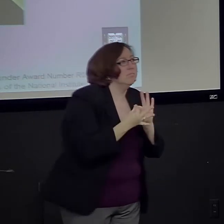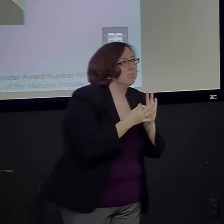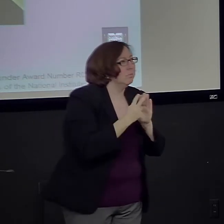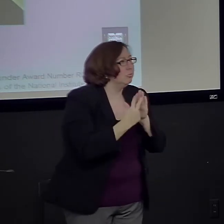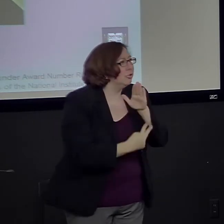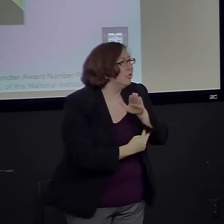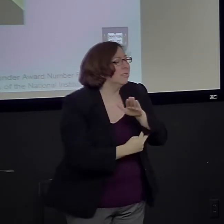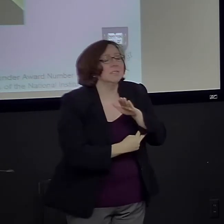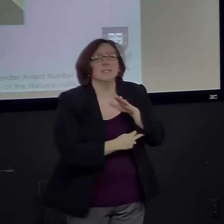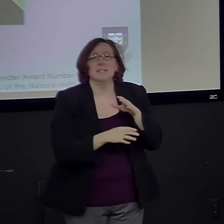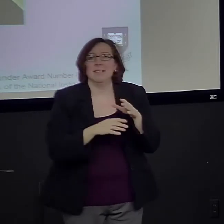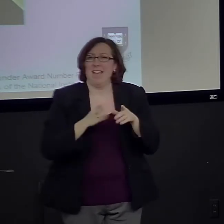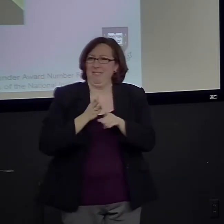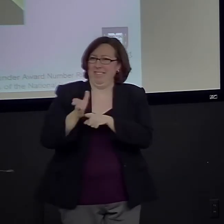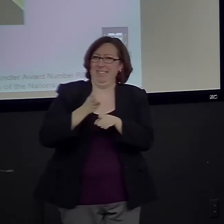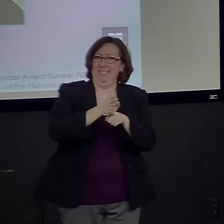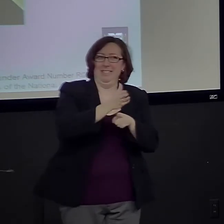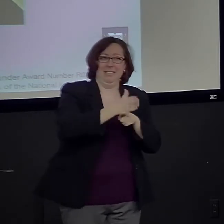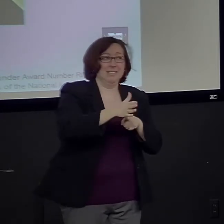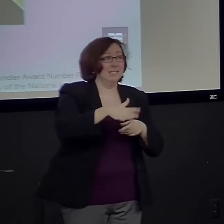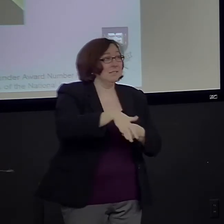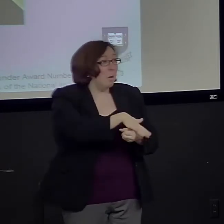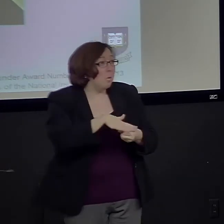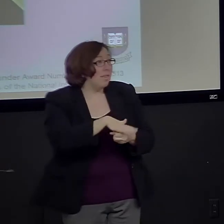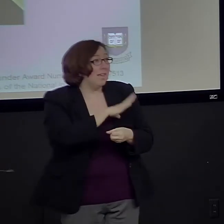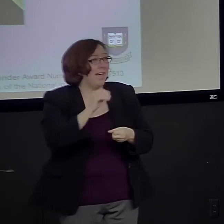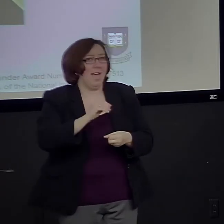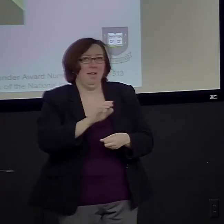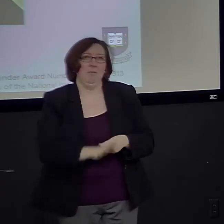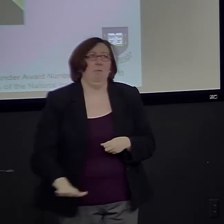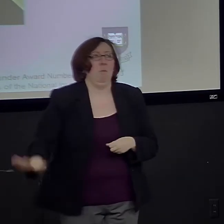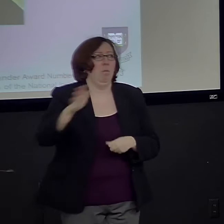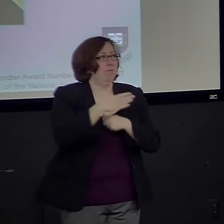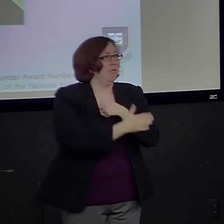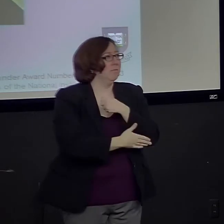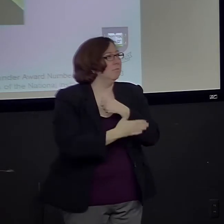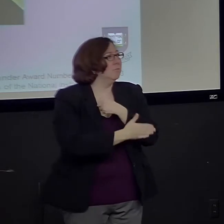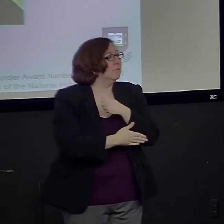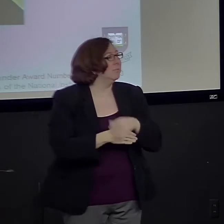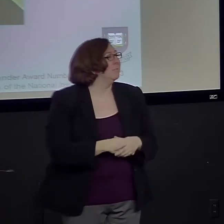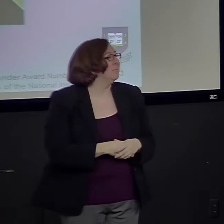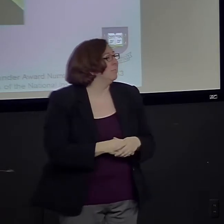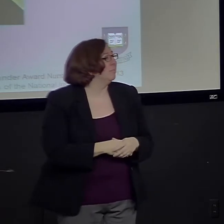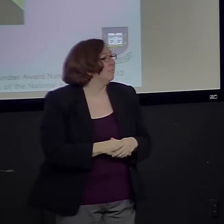in the area and across the nation. Everyone is welcome to attend in person.